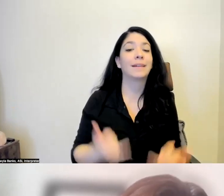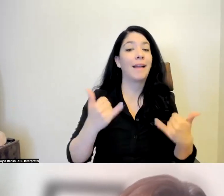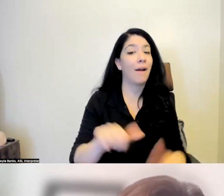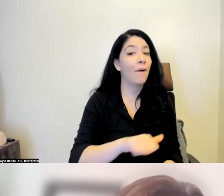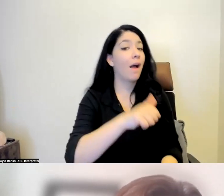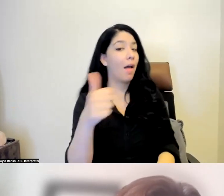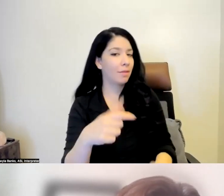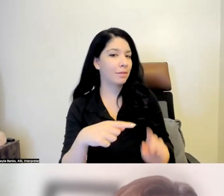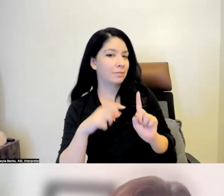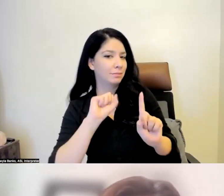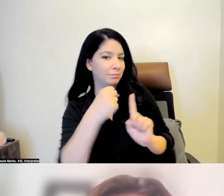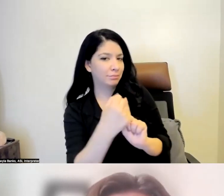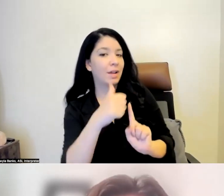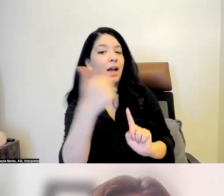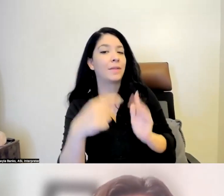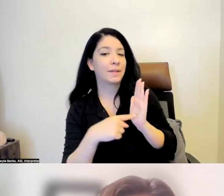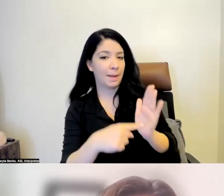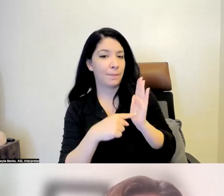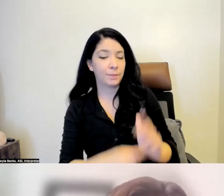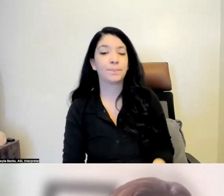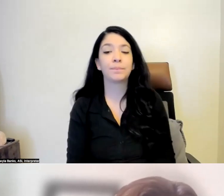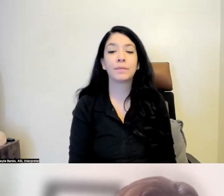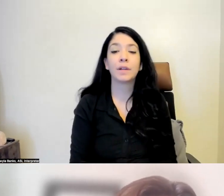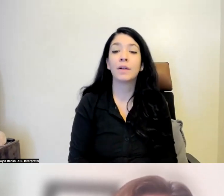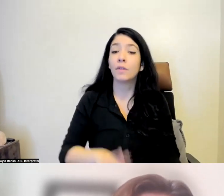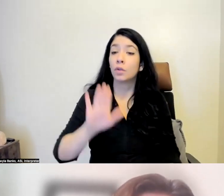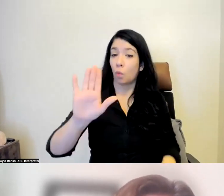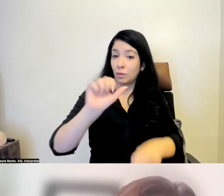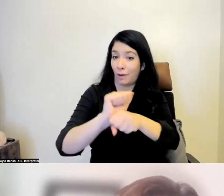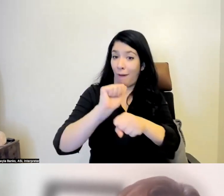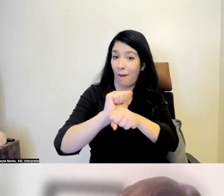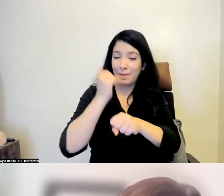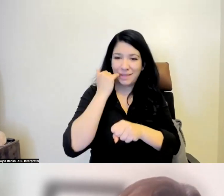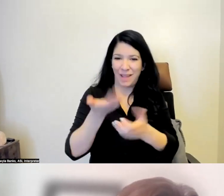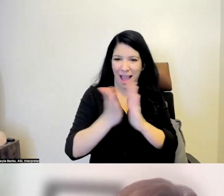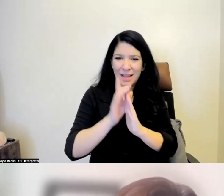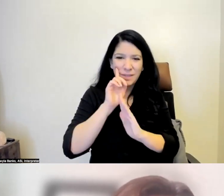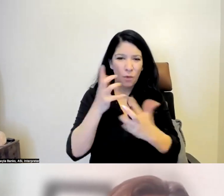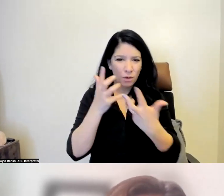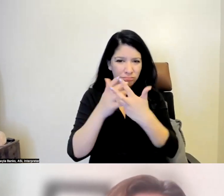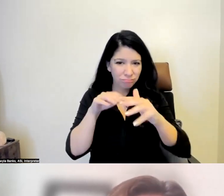is when you ask for an accommodation in the workplace. In that context, it's well established